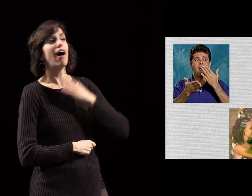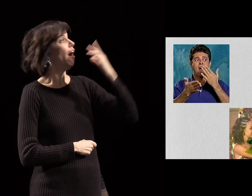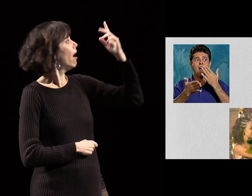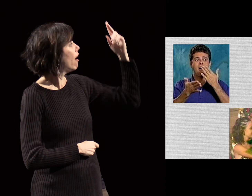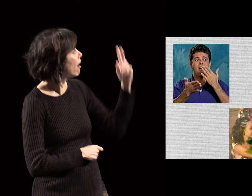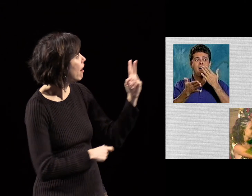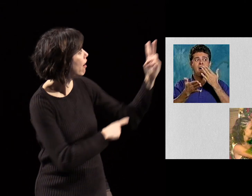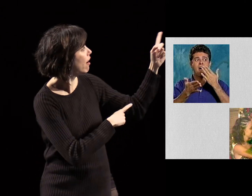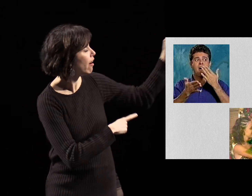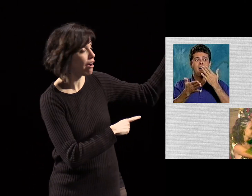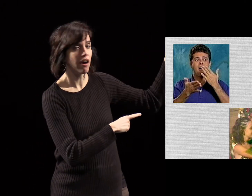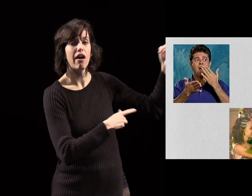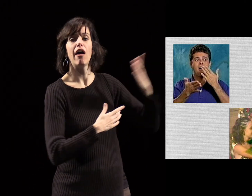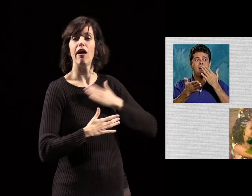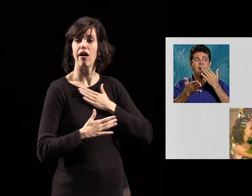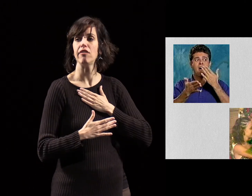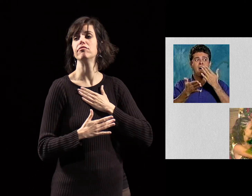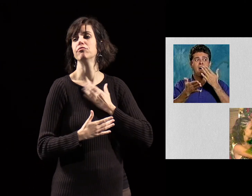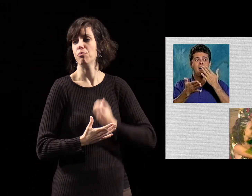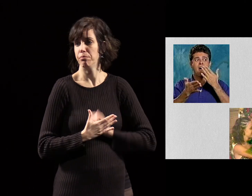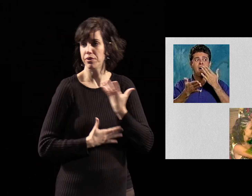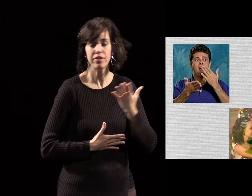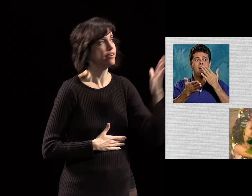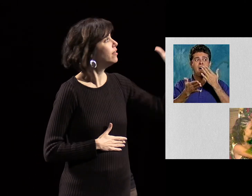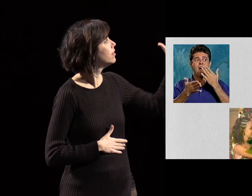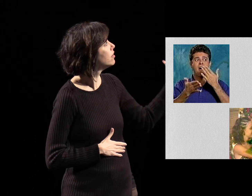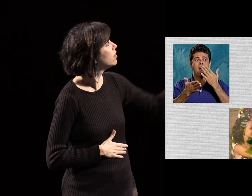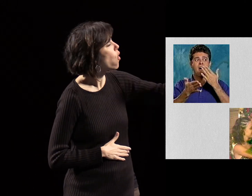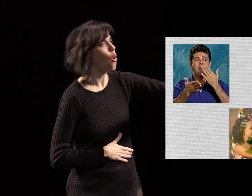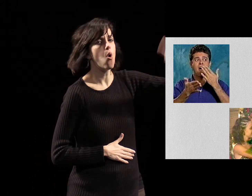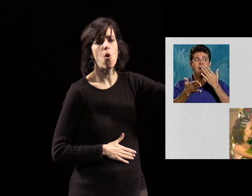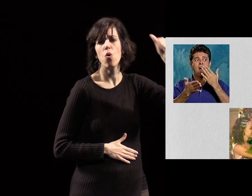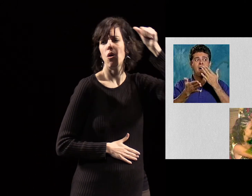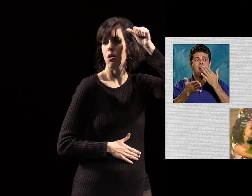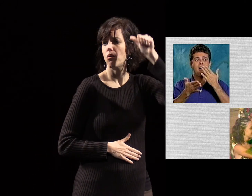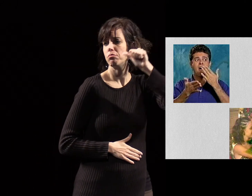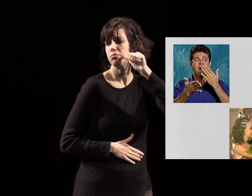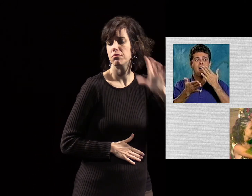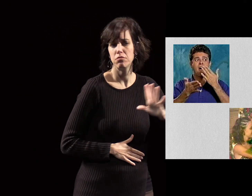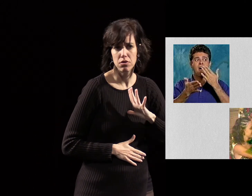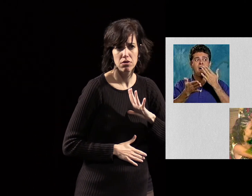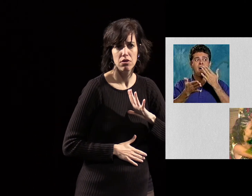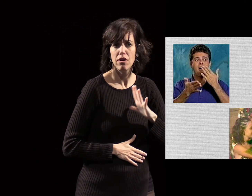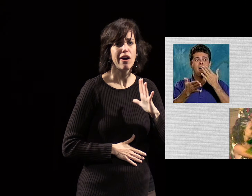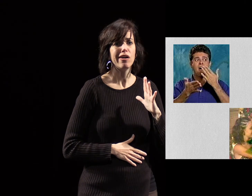Then the other two images show myself and then another woman.